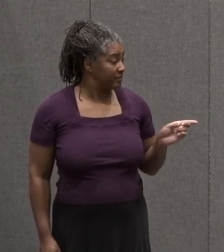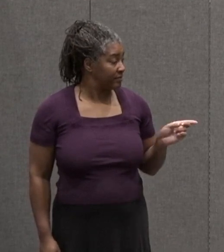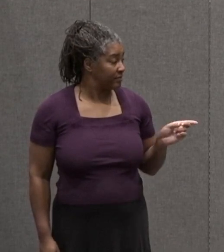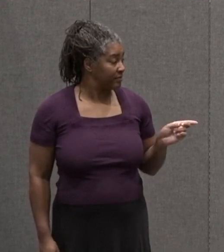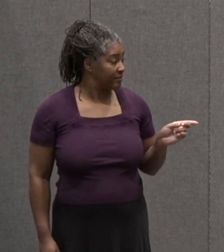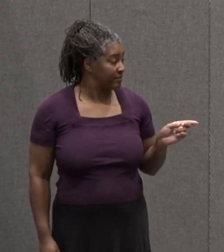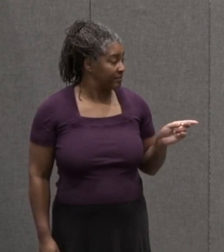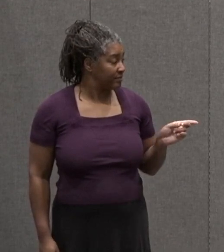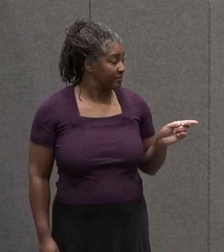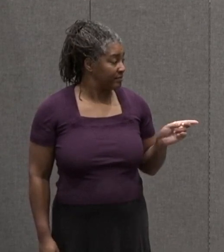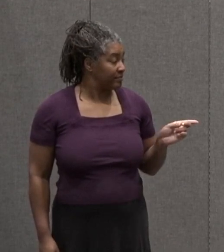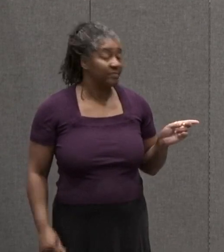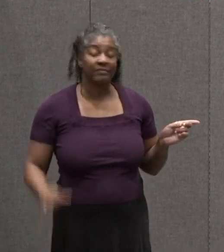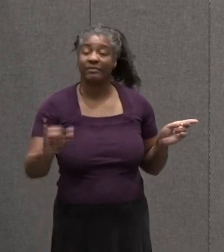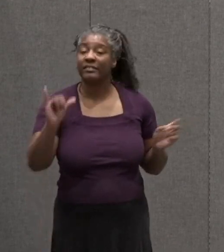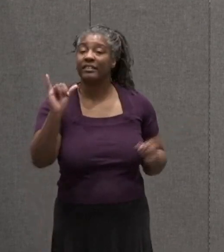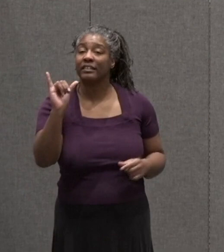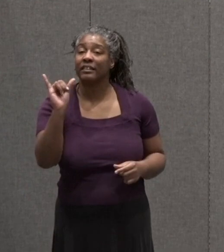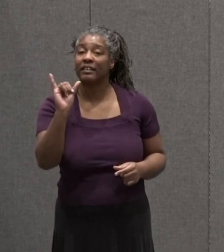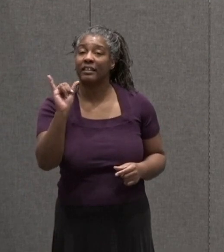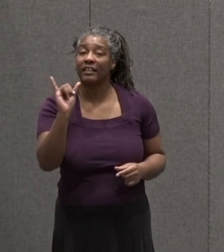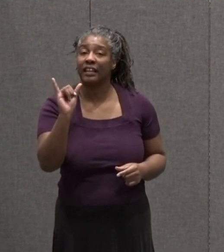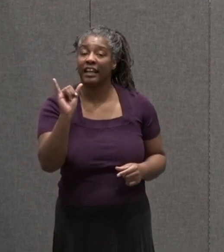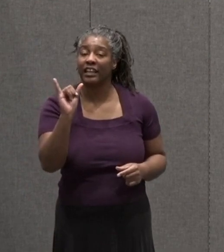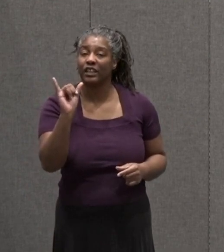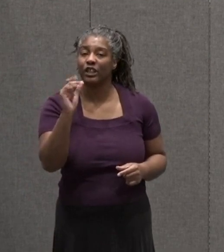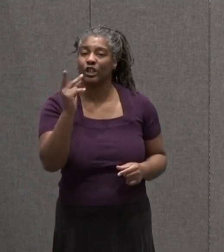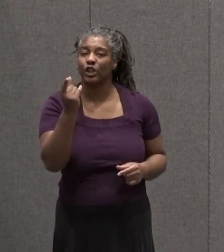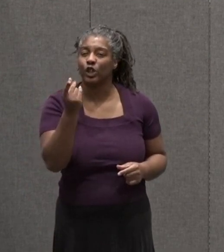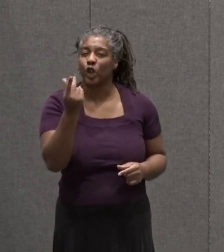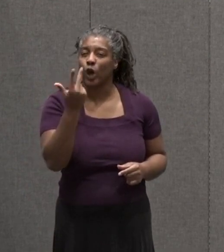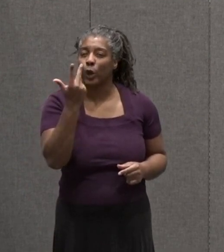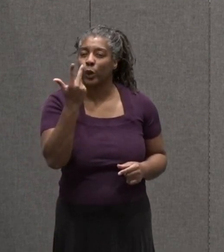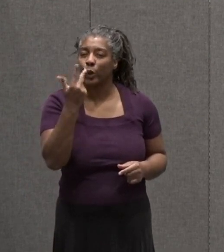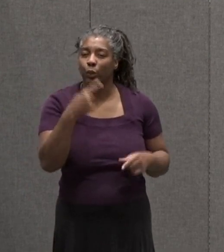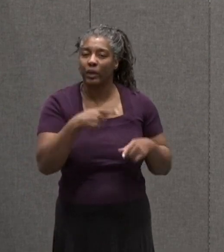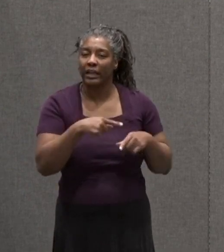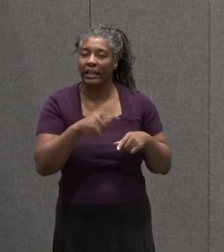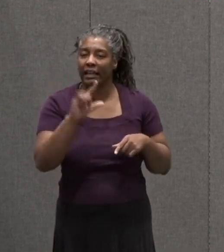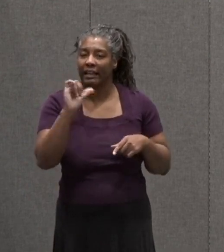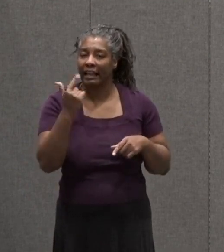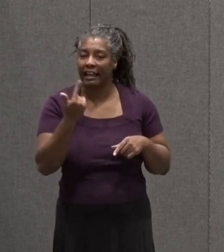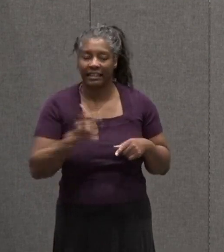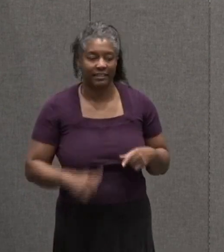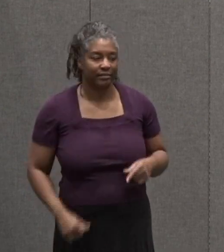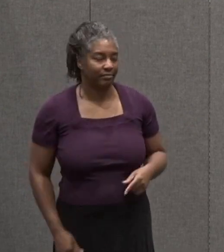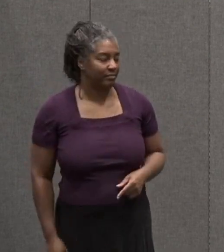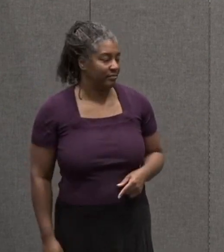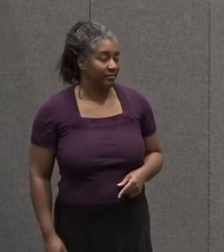So my dog was running and just standing there. But what we do on one side, we always wanna do in the other, right?